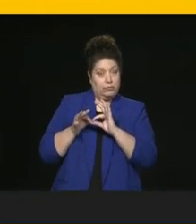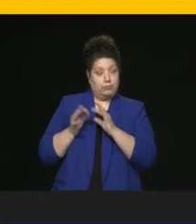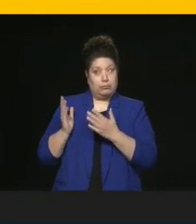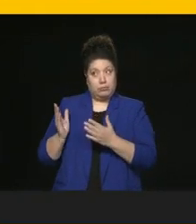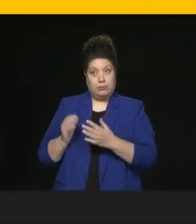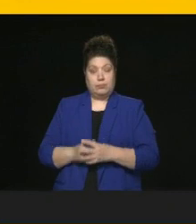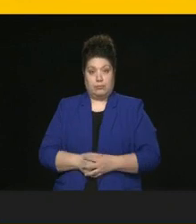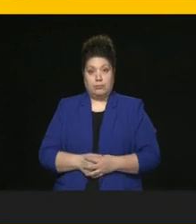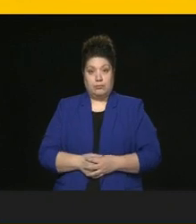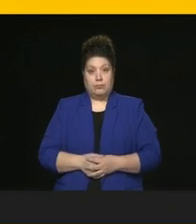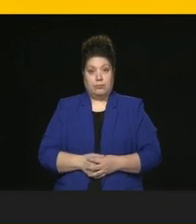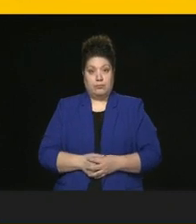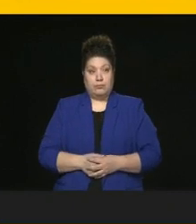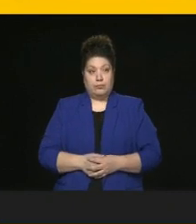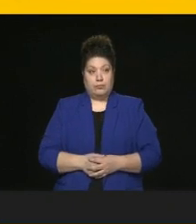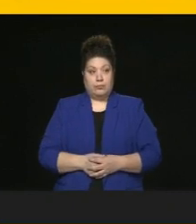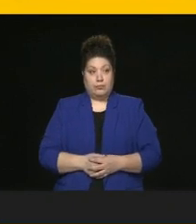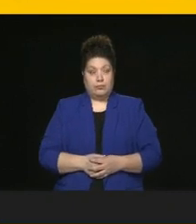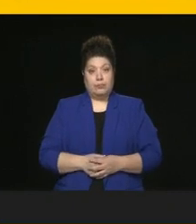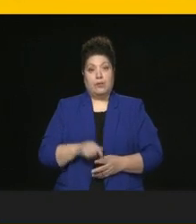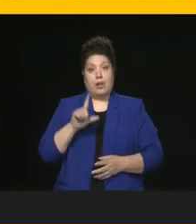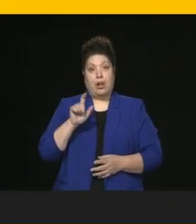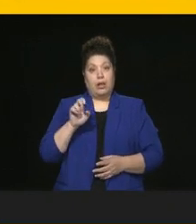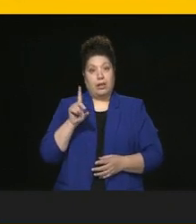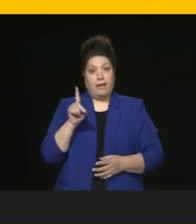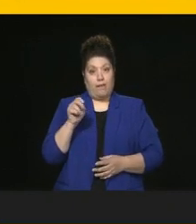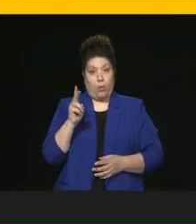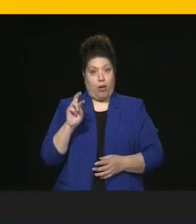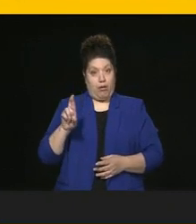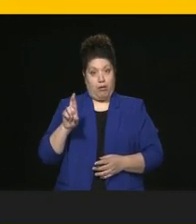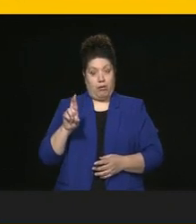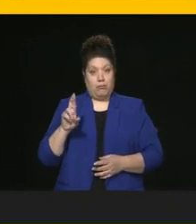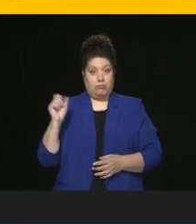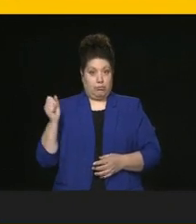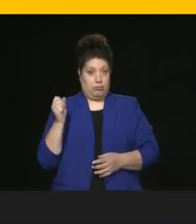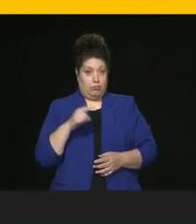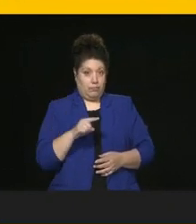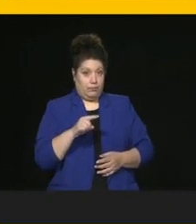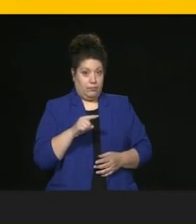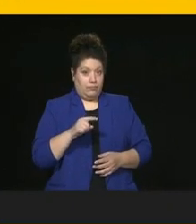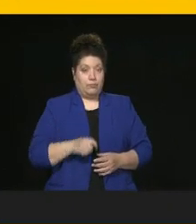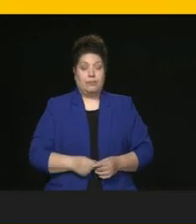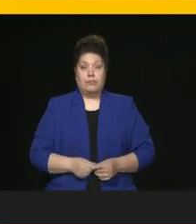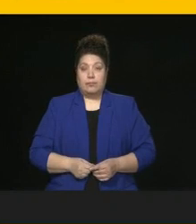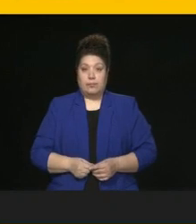[Speaking French]